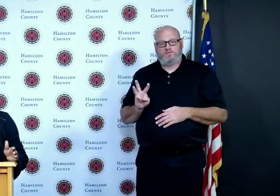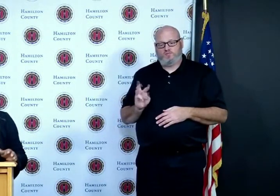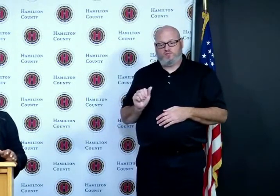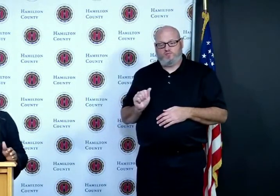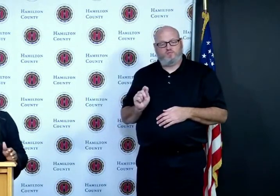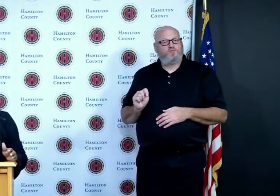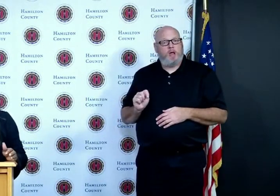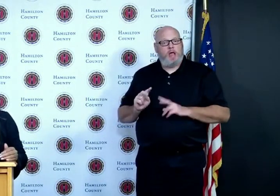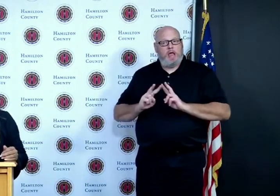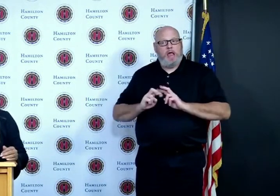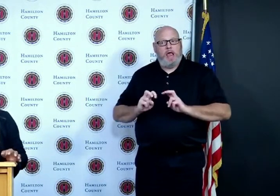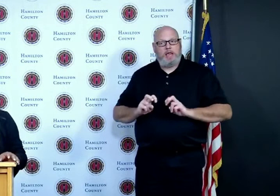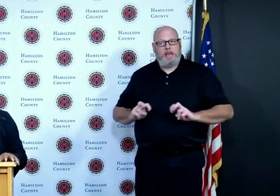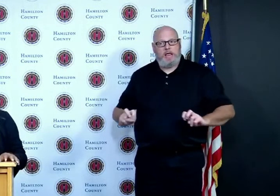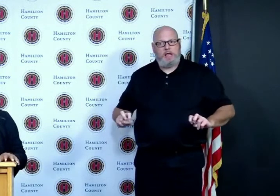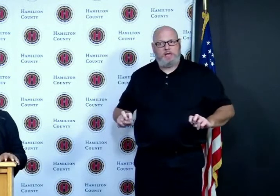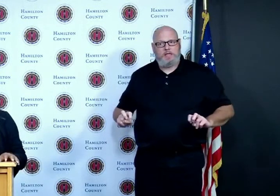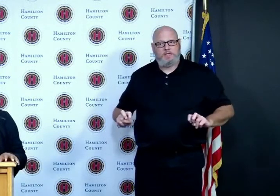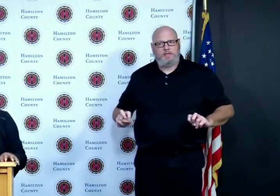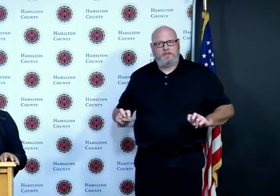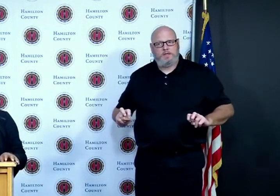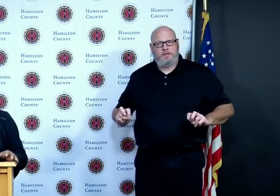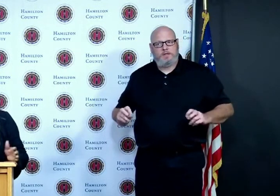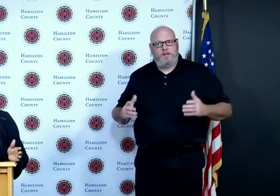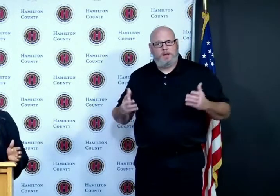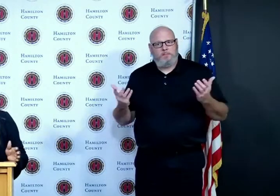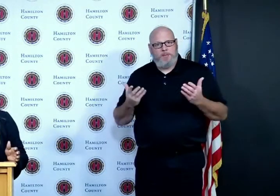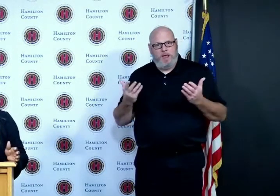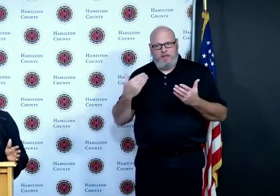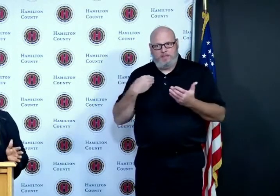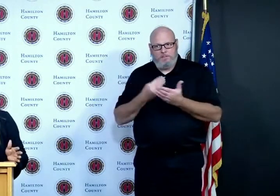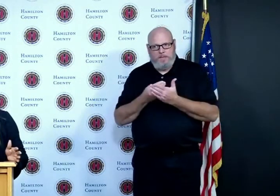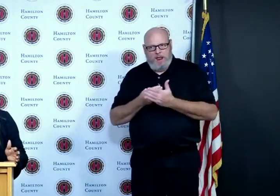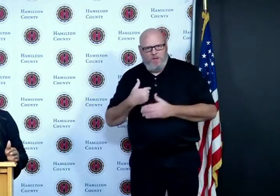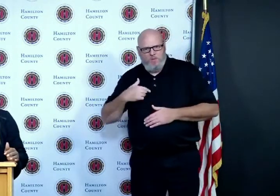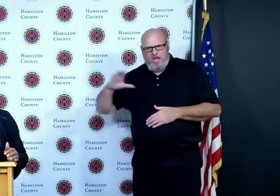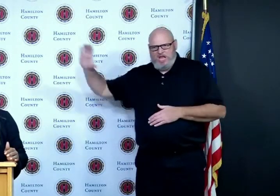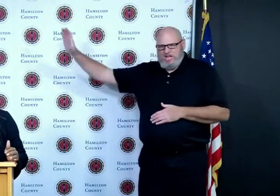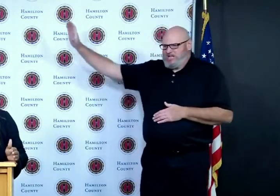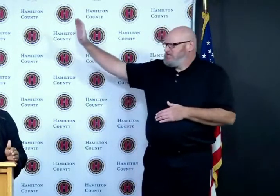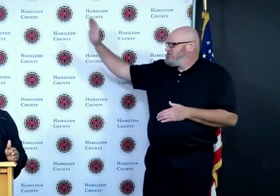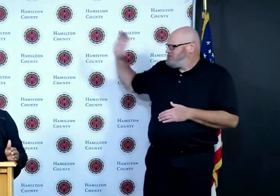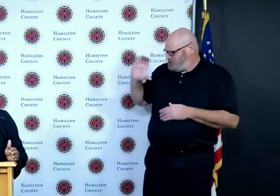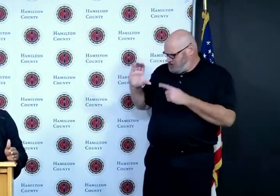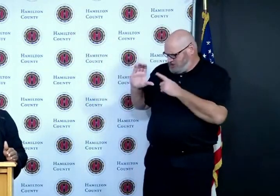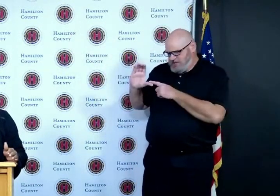in so quickly and the group did a great job of getting the money as quickly as possible